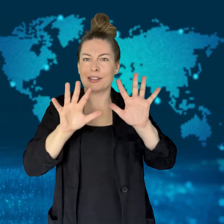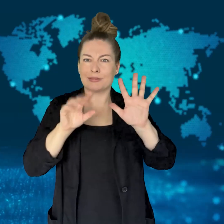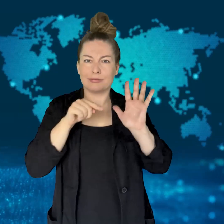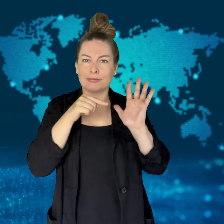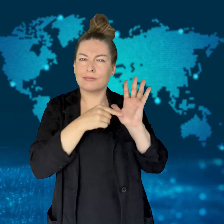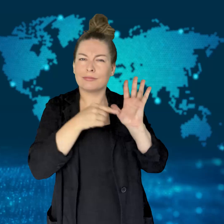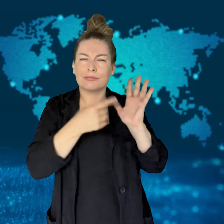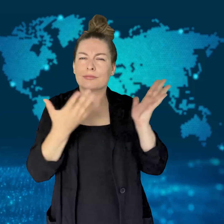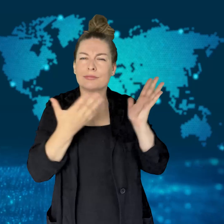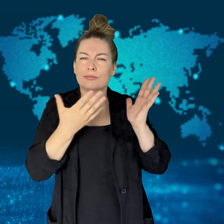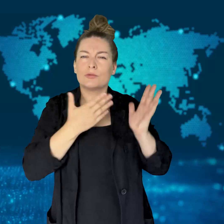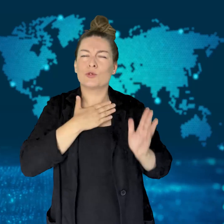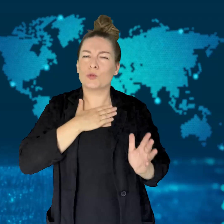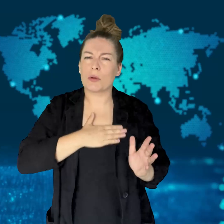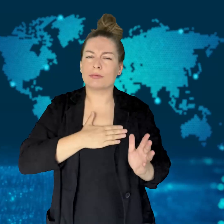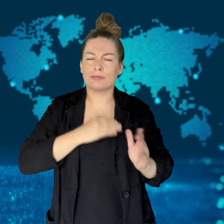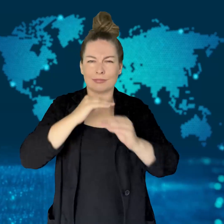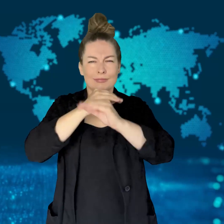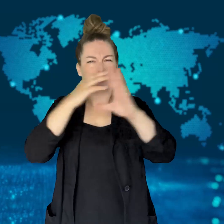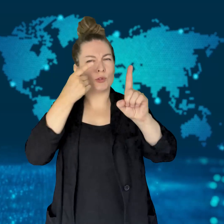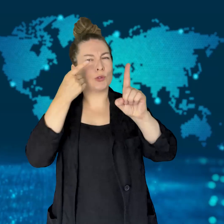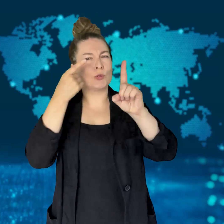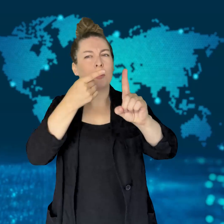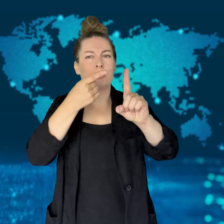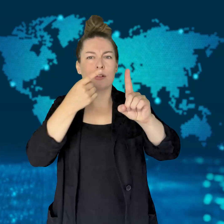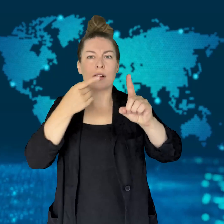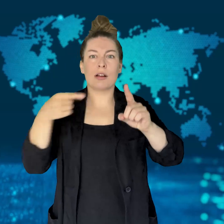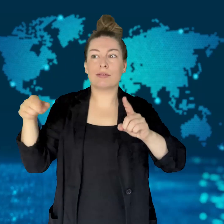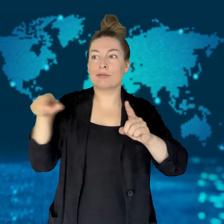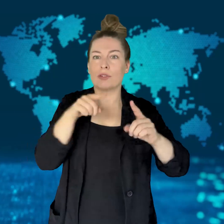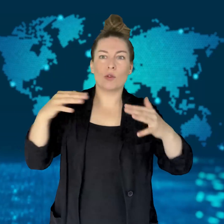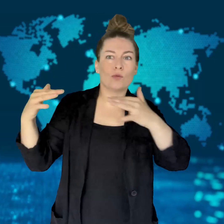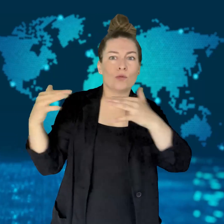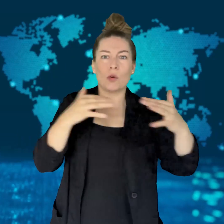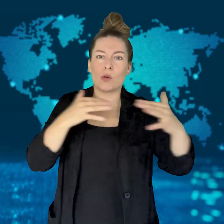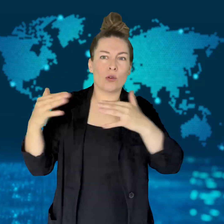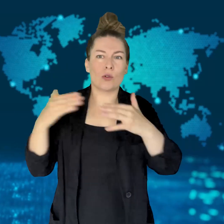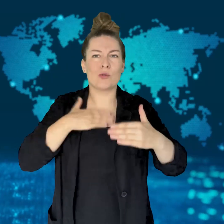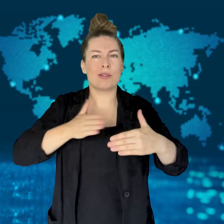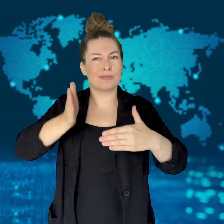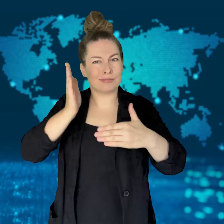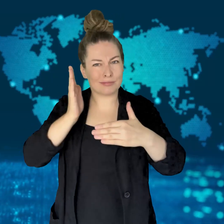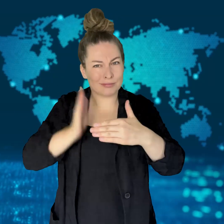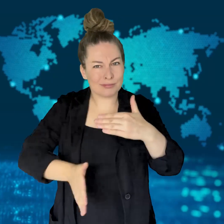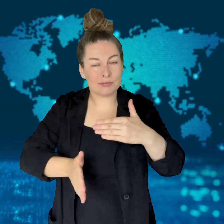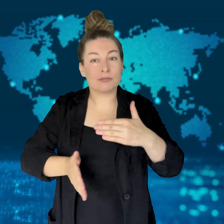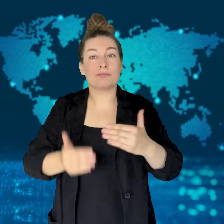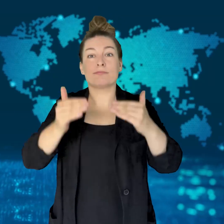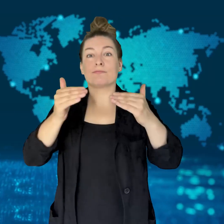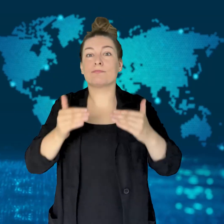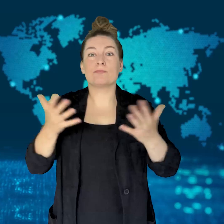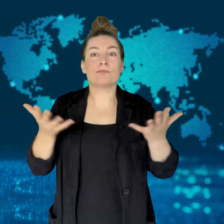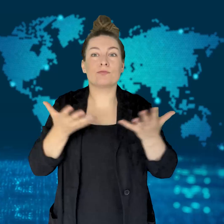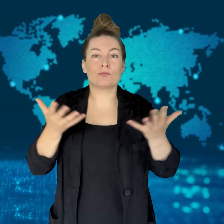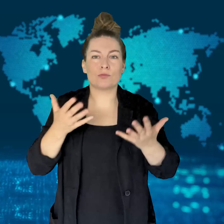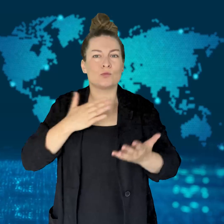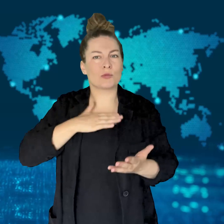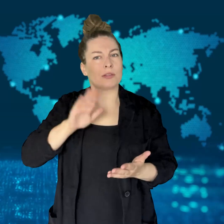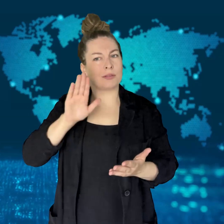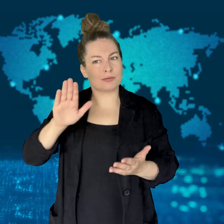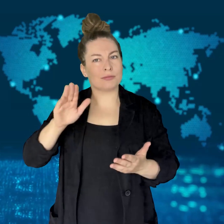The 10-point plan included ceasing all fighting,